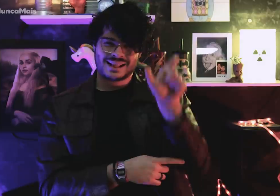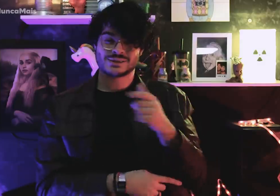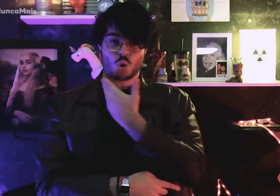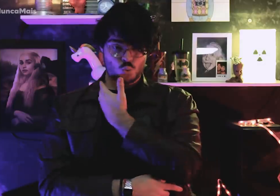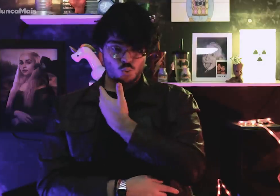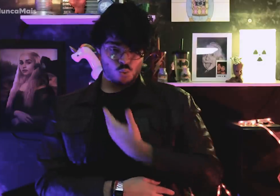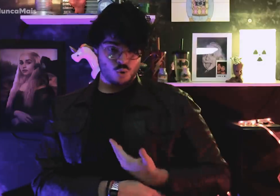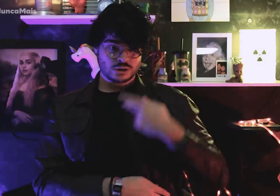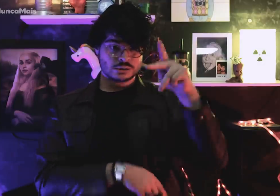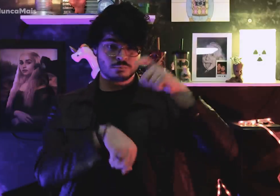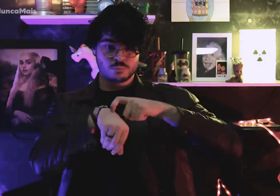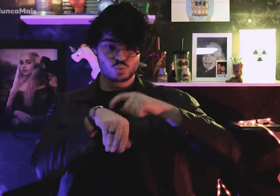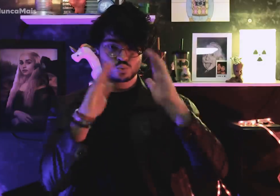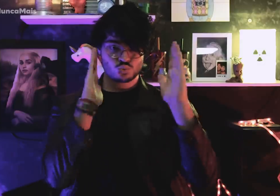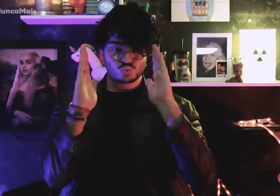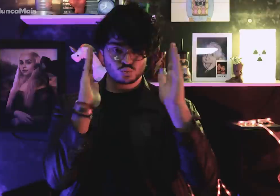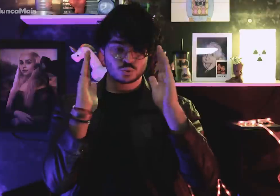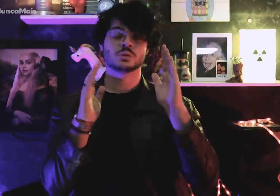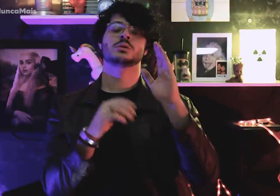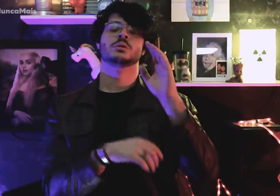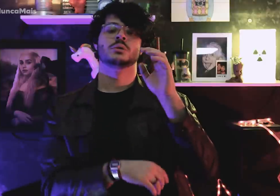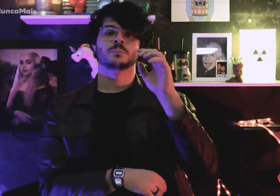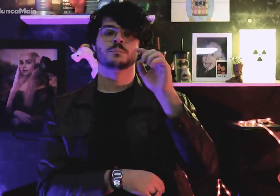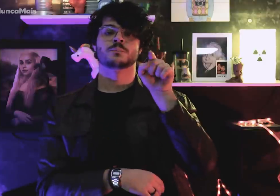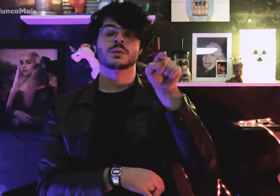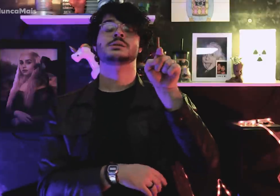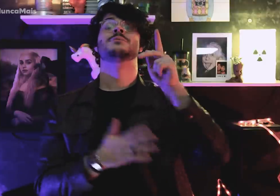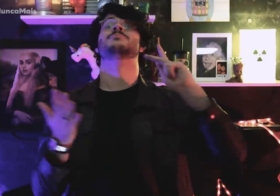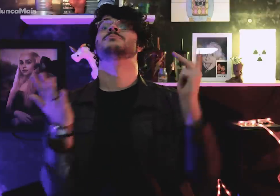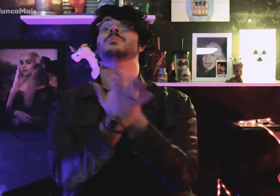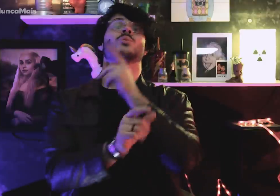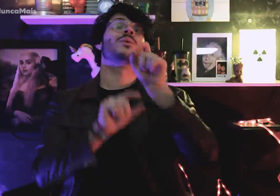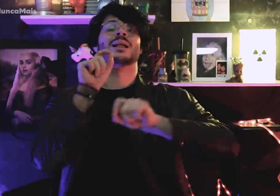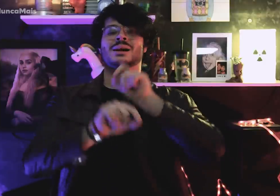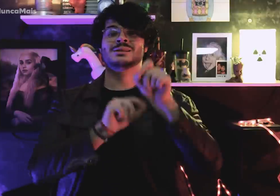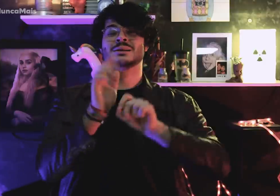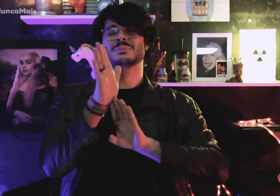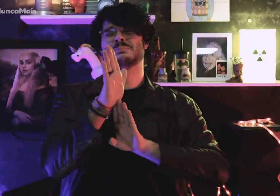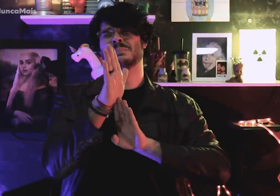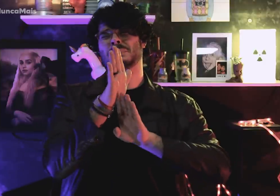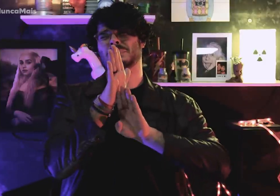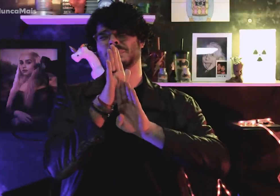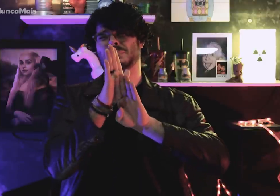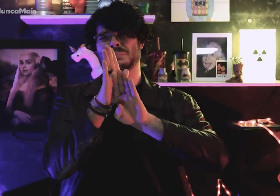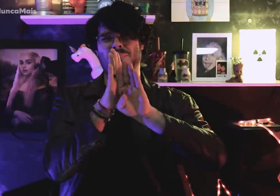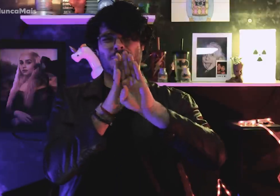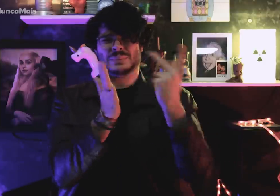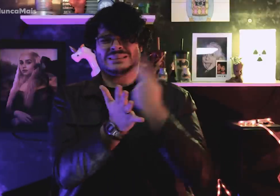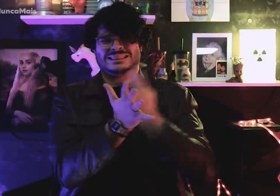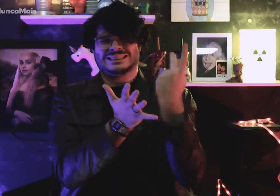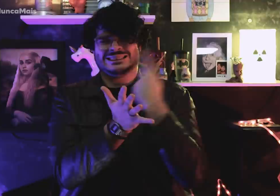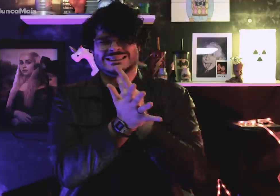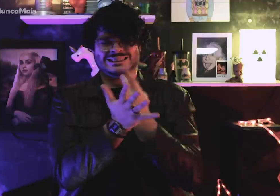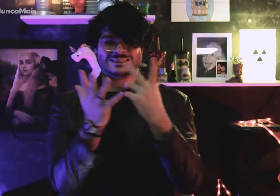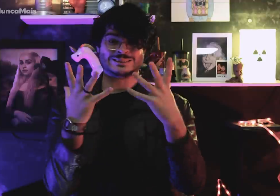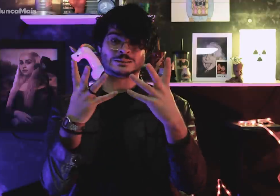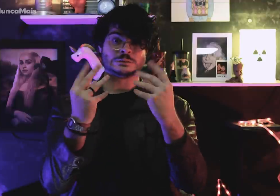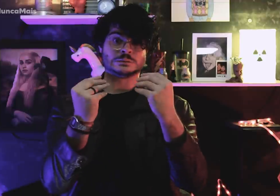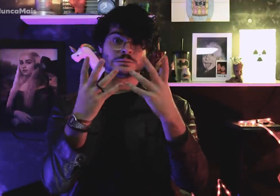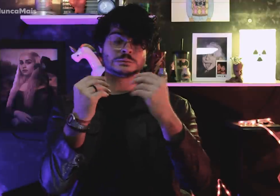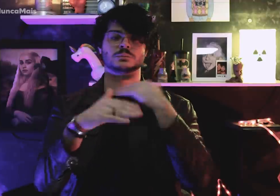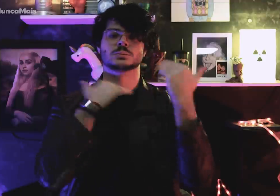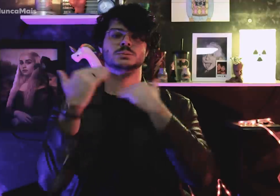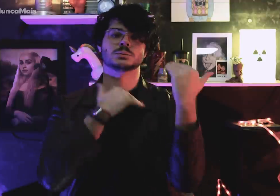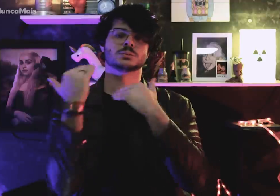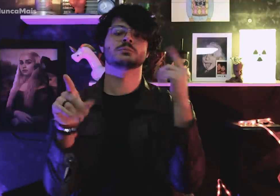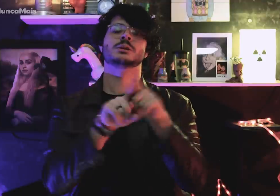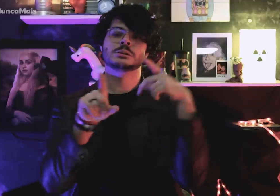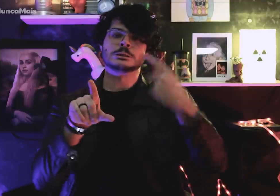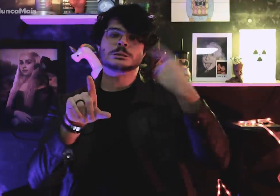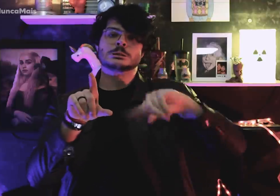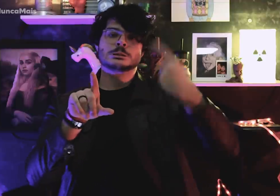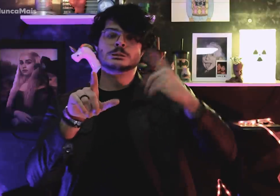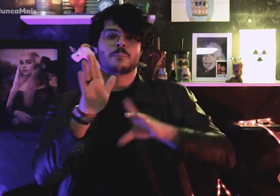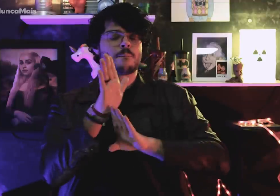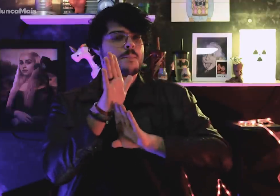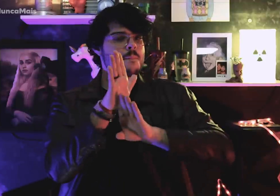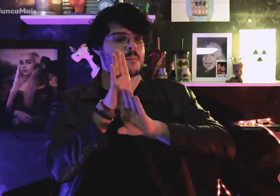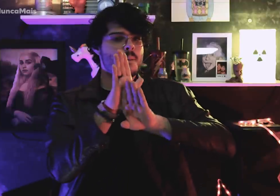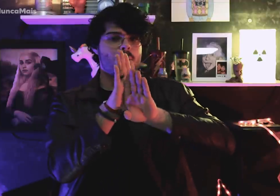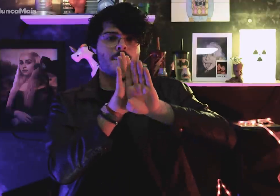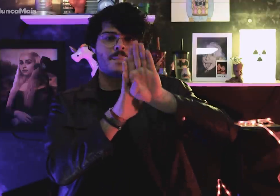The Médici government registered the highest number of deaths and torture